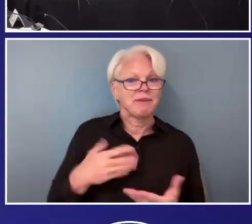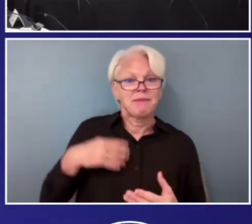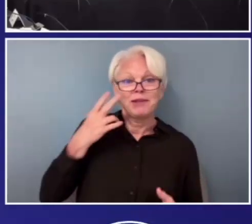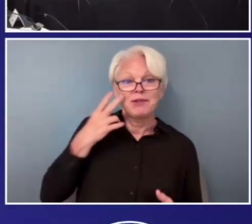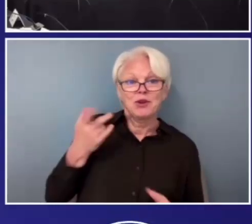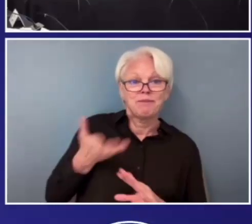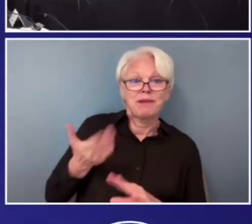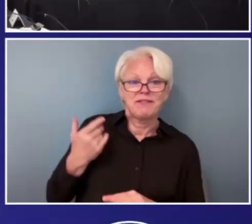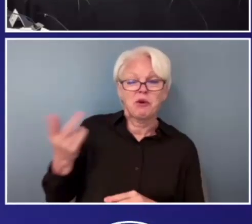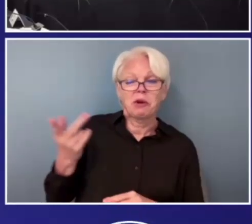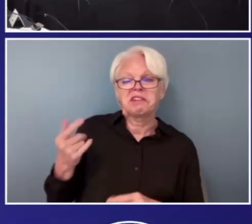Yeah, yeah.